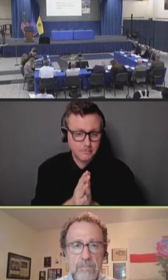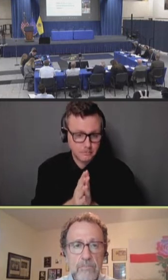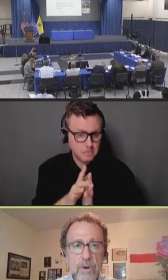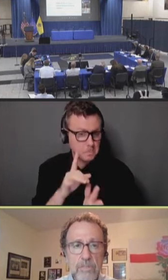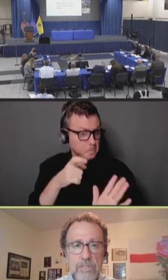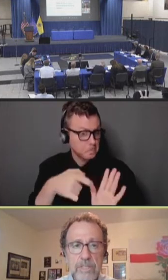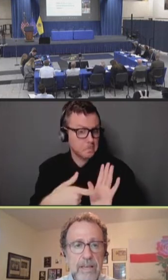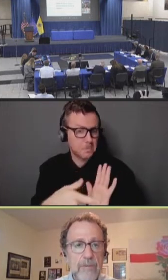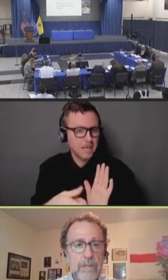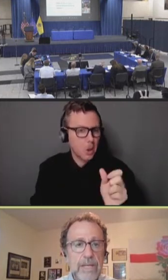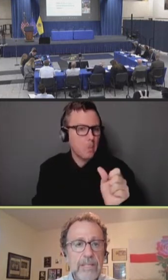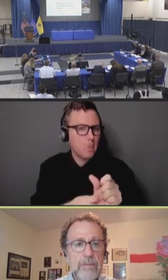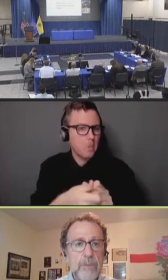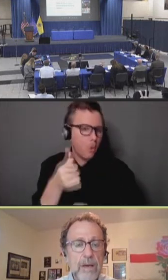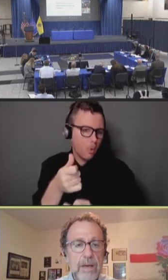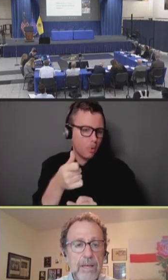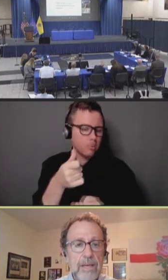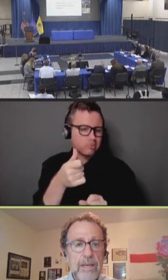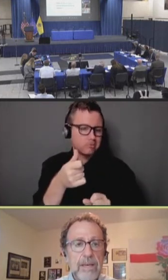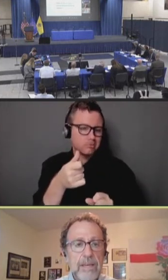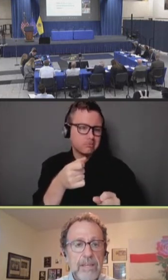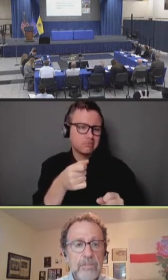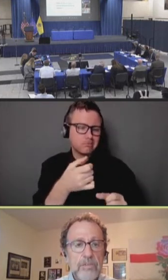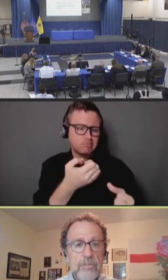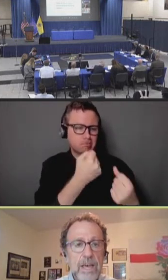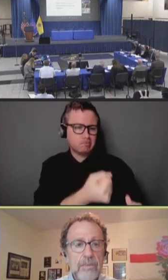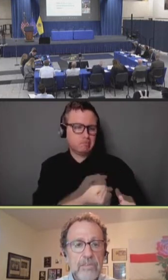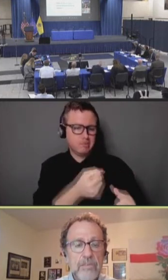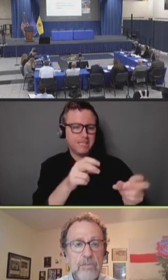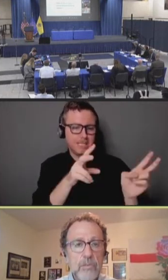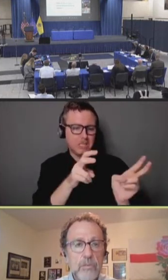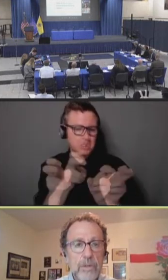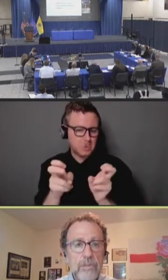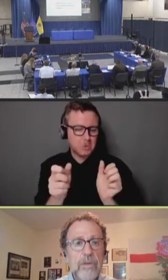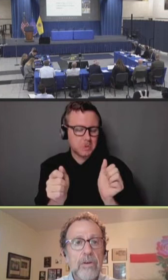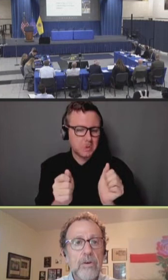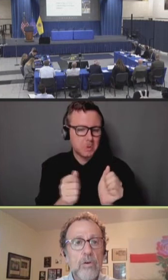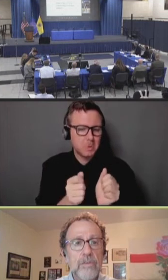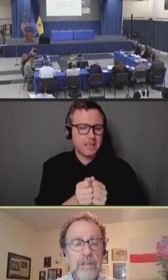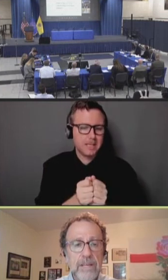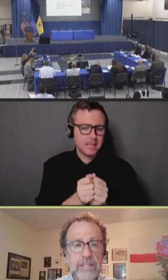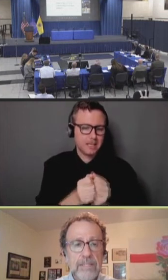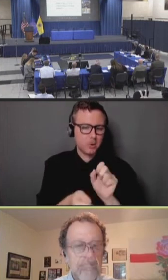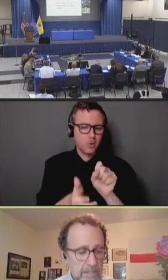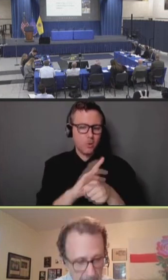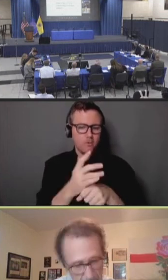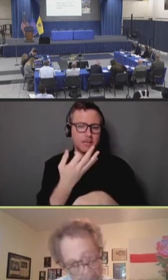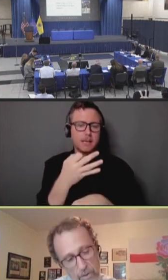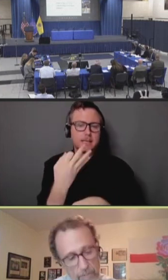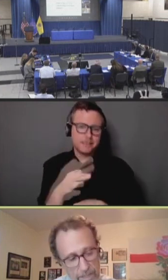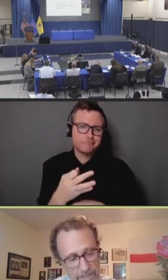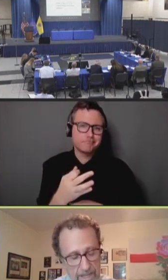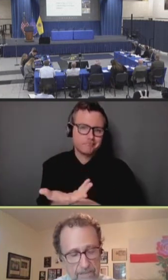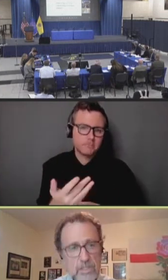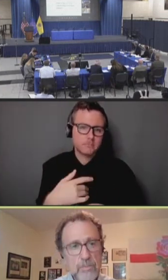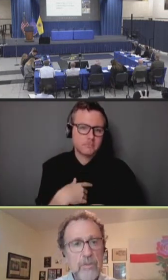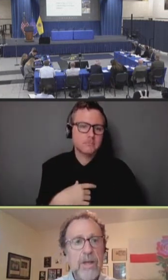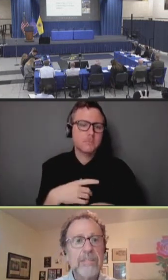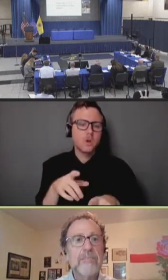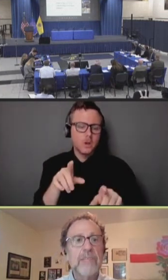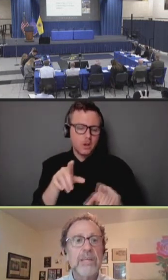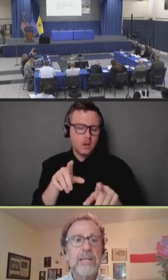it's mostly dominated by issues having to do with COVID-19, but we did have some other activity